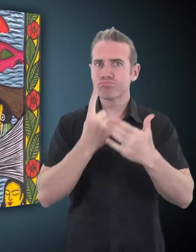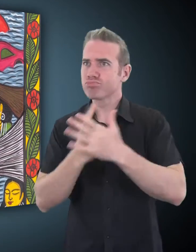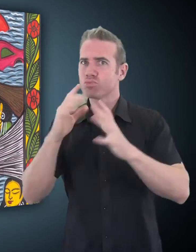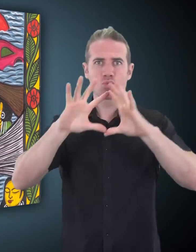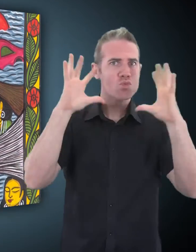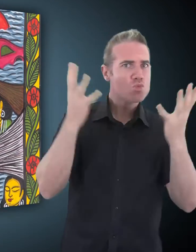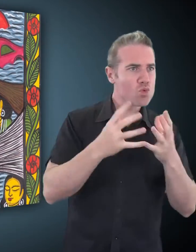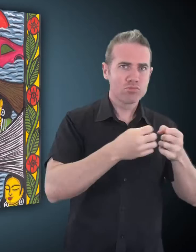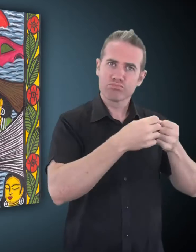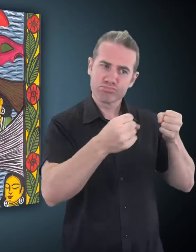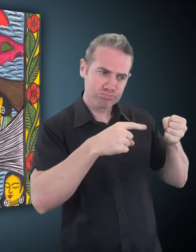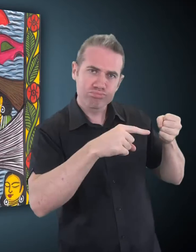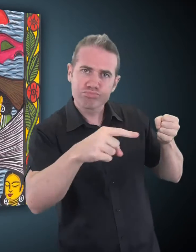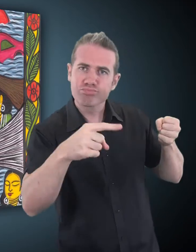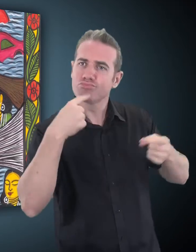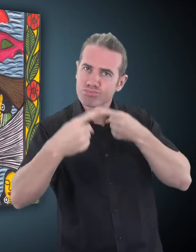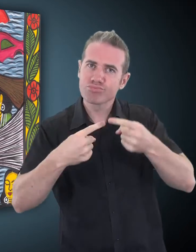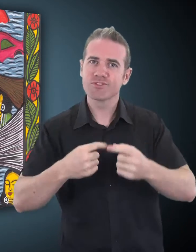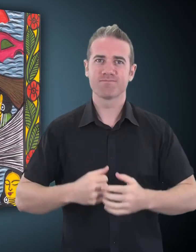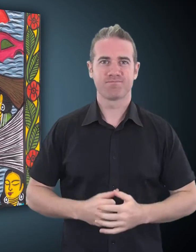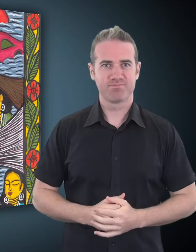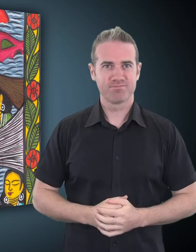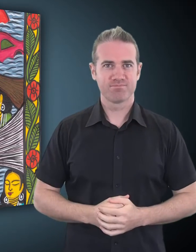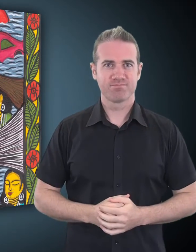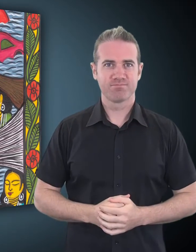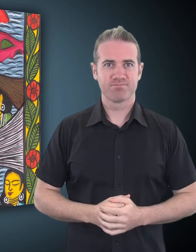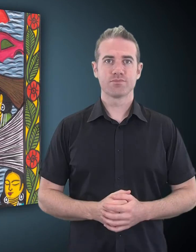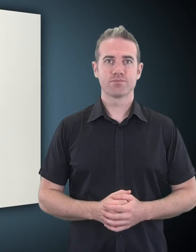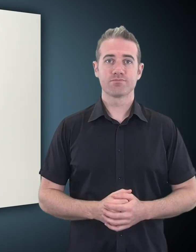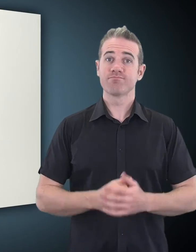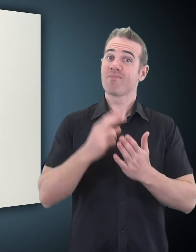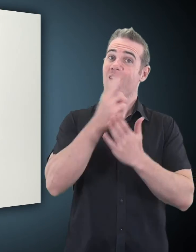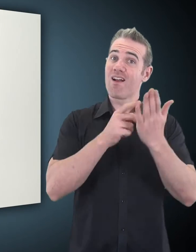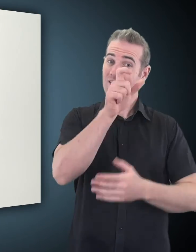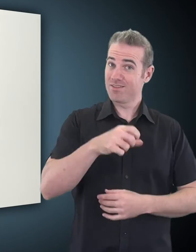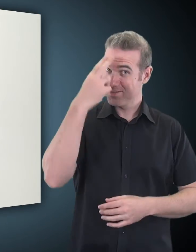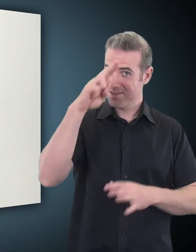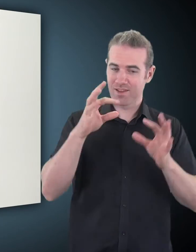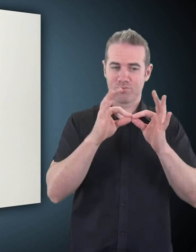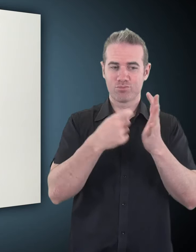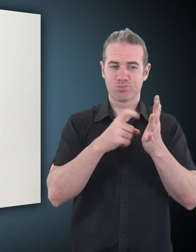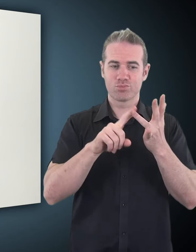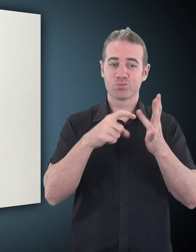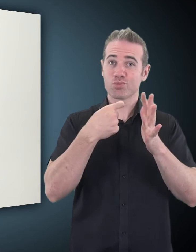and singers often talk about contemporary events that happen around the world. Brook Andrew is an Australian artist and an Indigenous